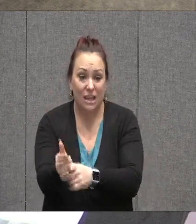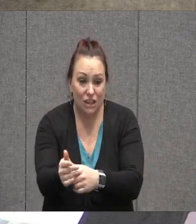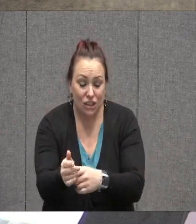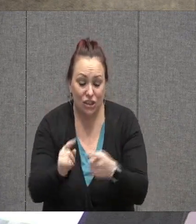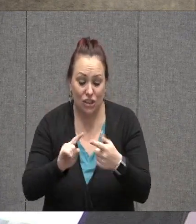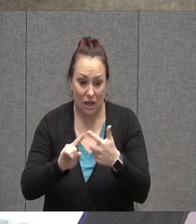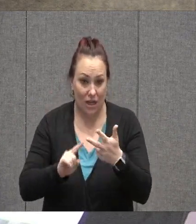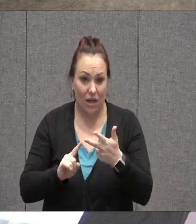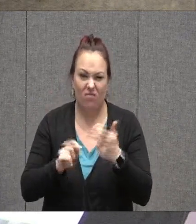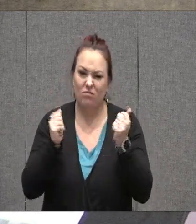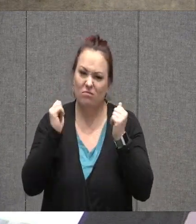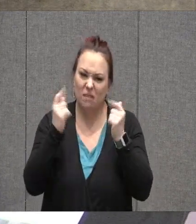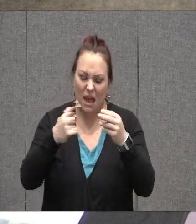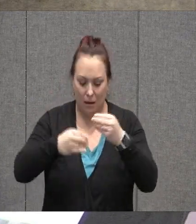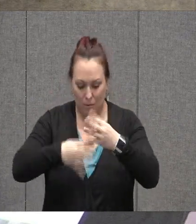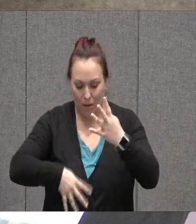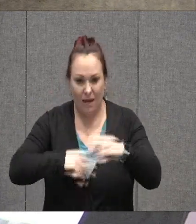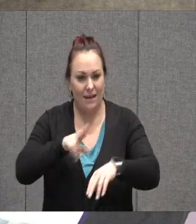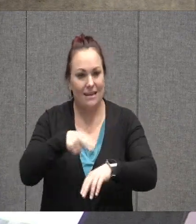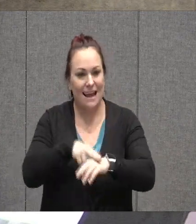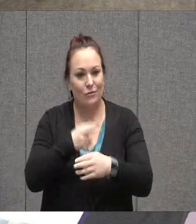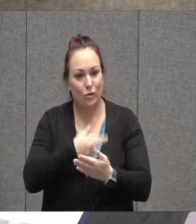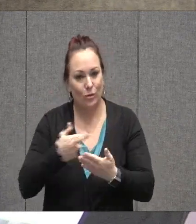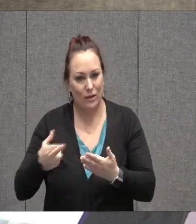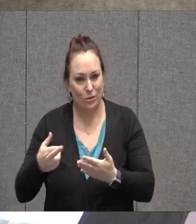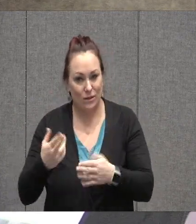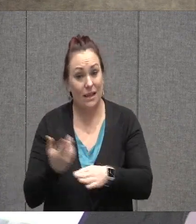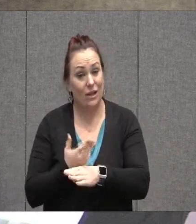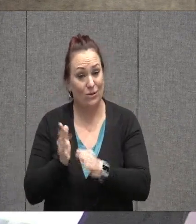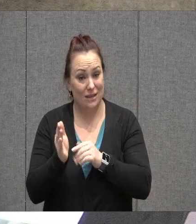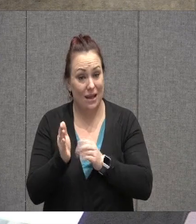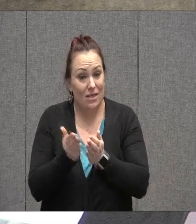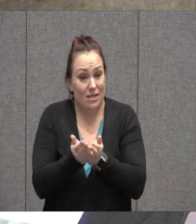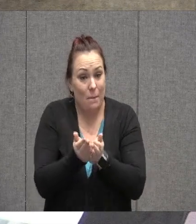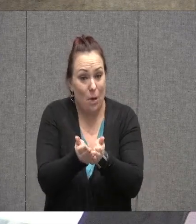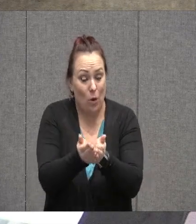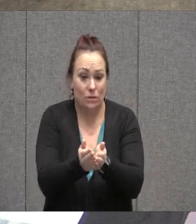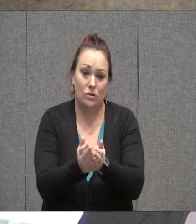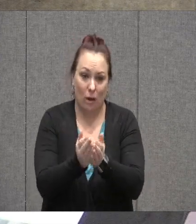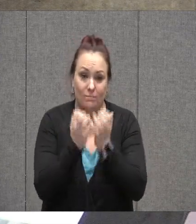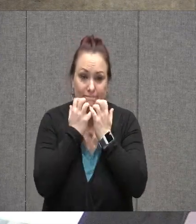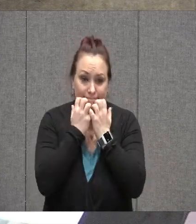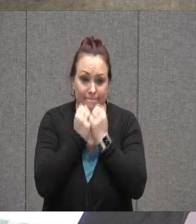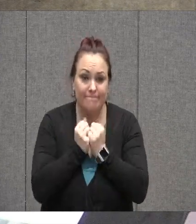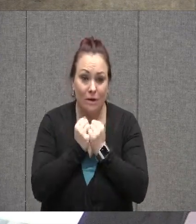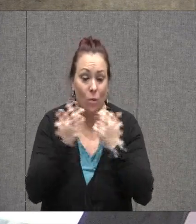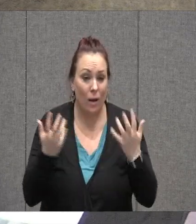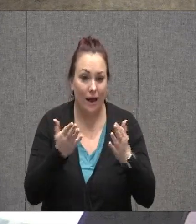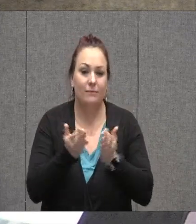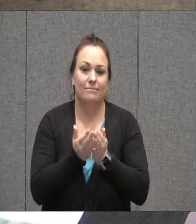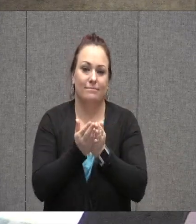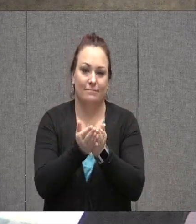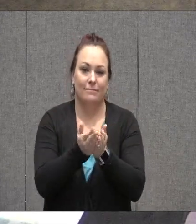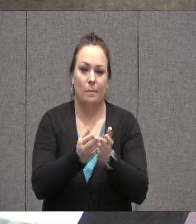and they have all kinds of national resources. So, that's very important to that country. Here's something else.